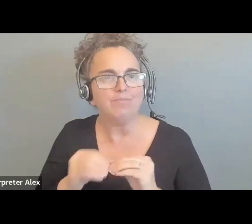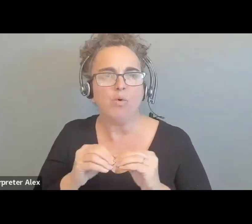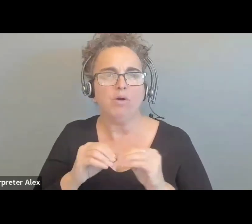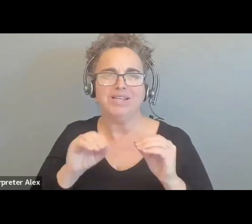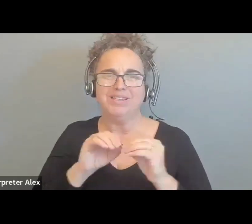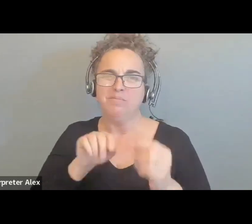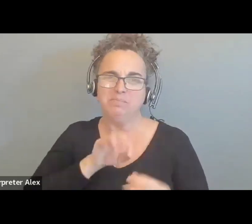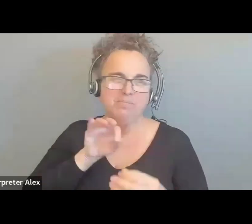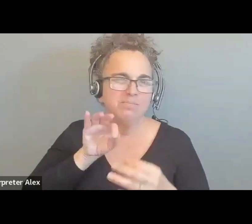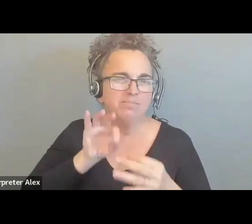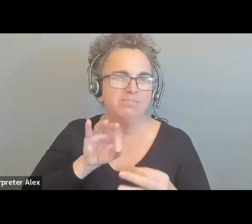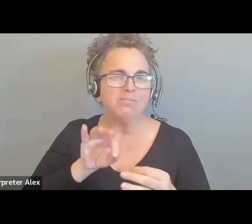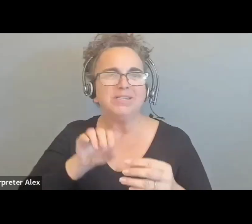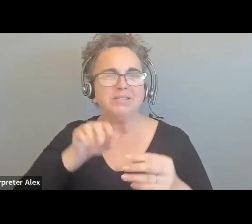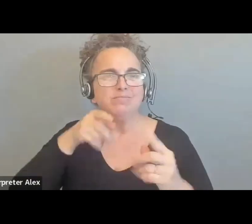lessons as their needs.